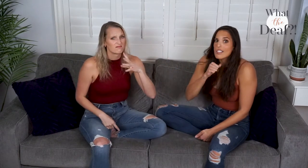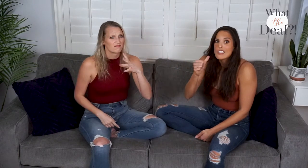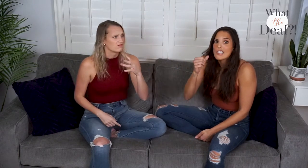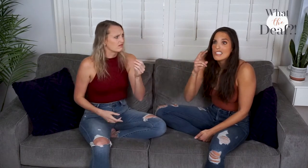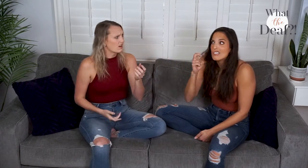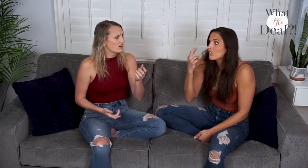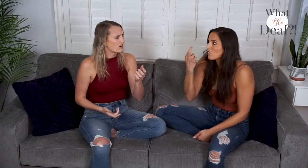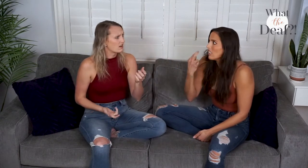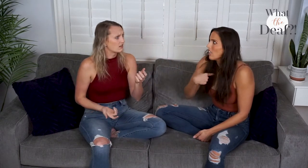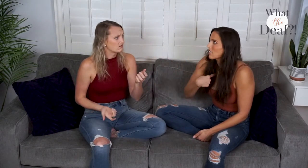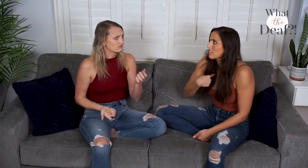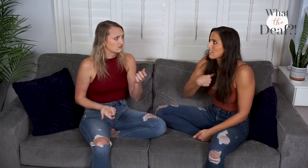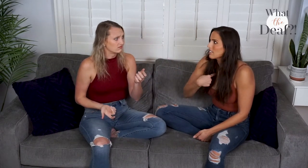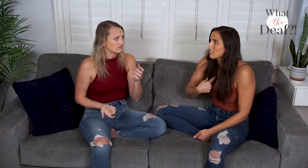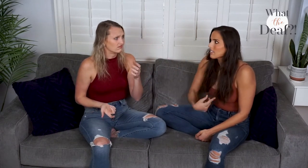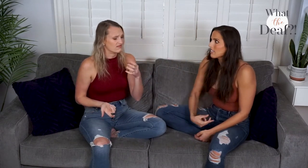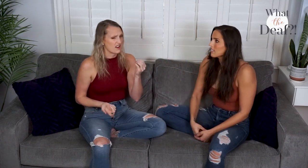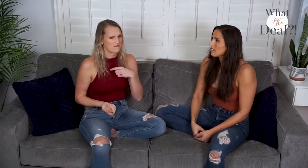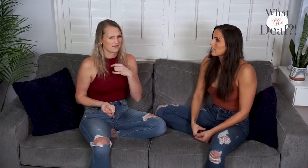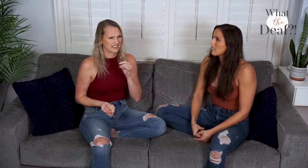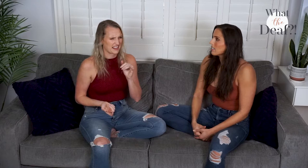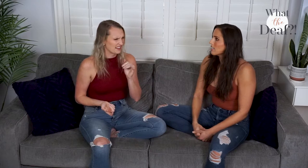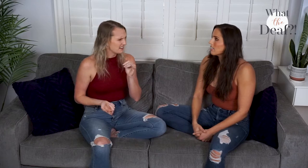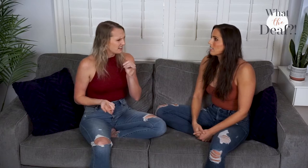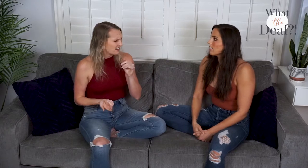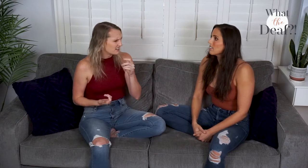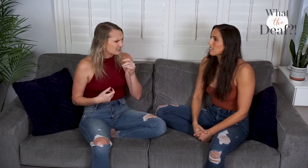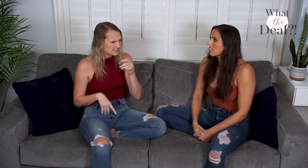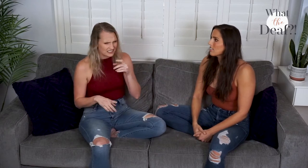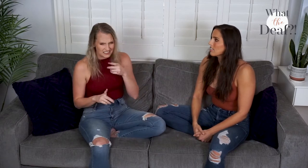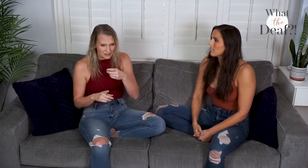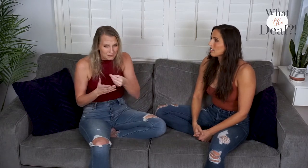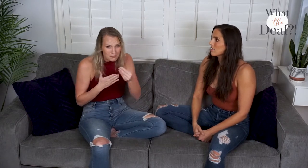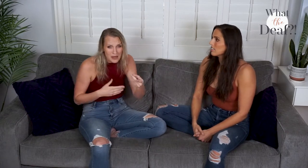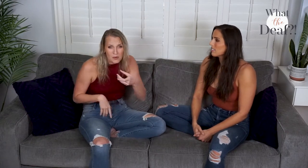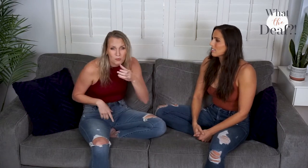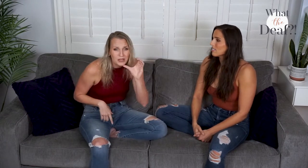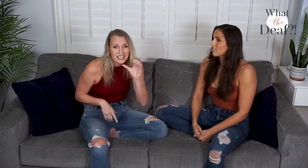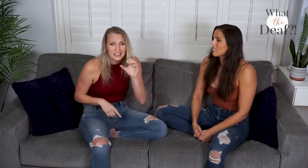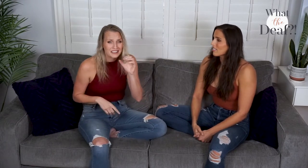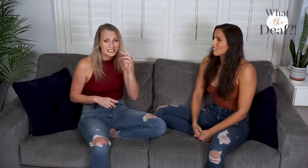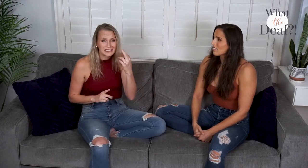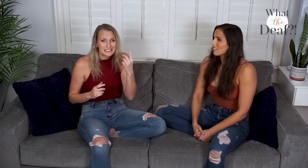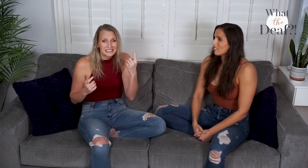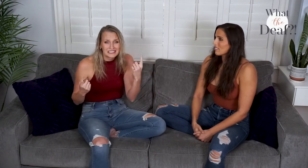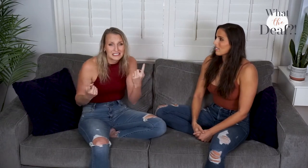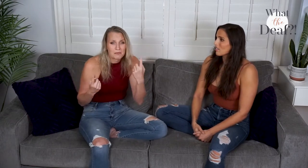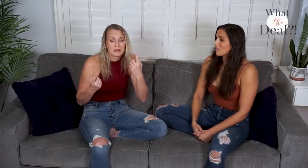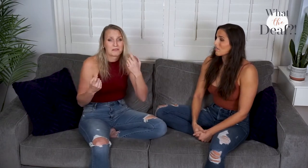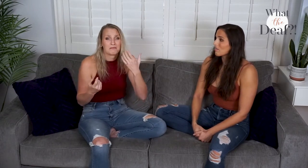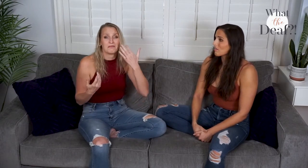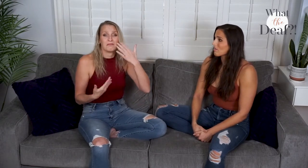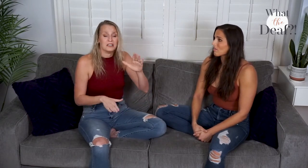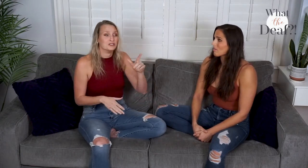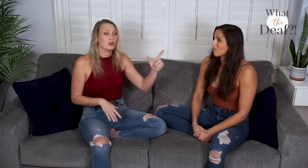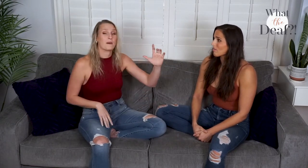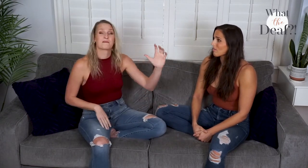And I didn’t even realize that! Yeah! And I’m like okay, this– are they buying the drinks, or what’s going on here?